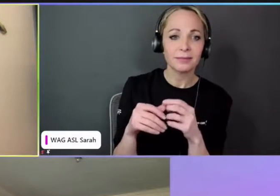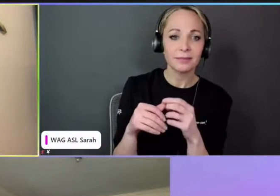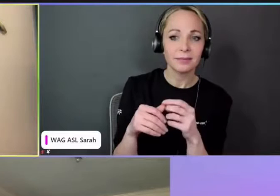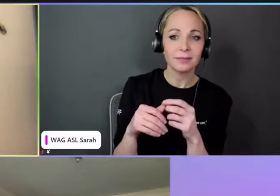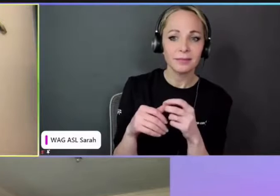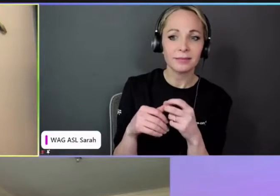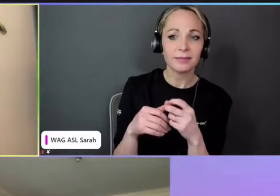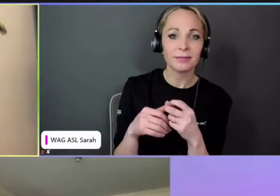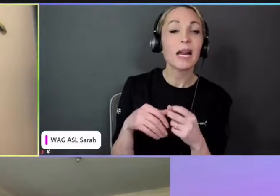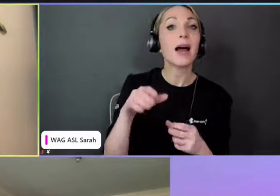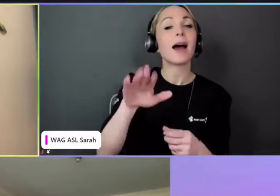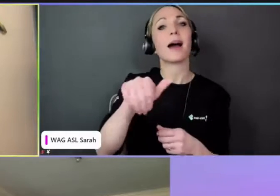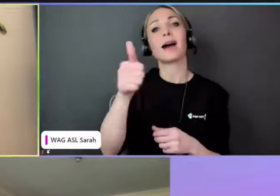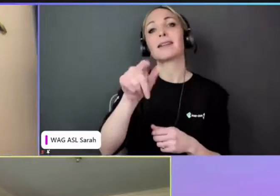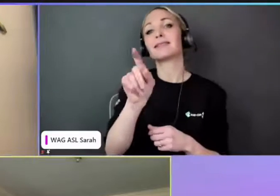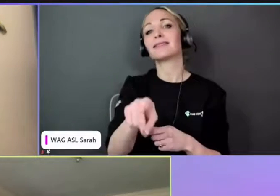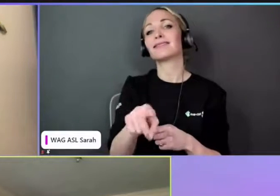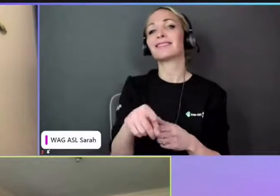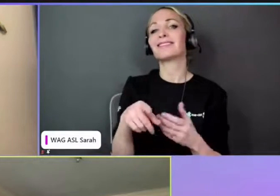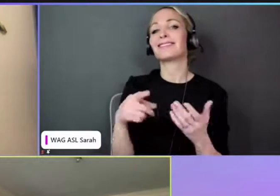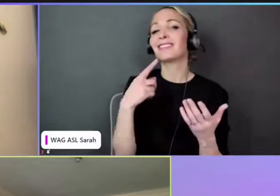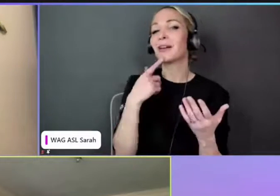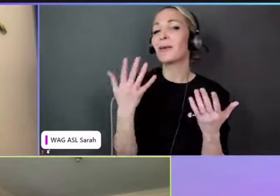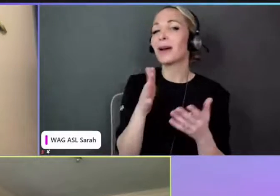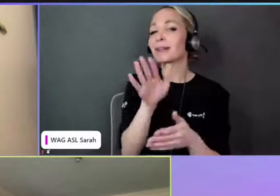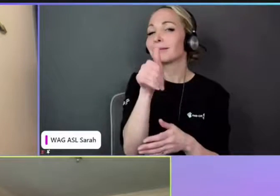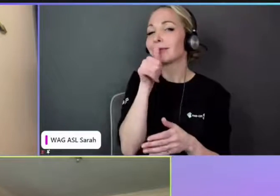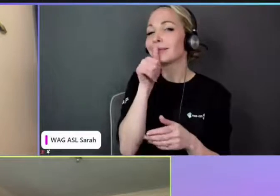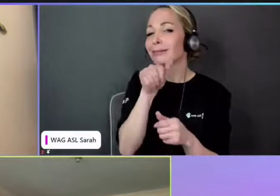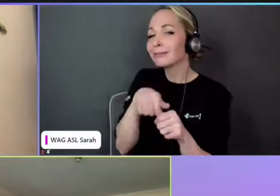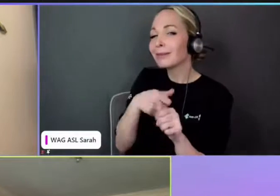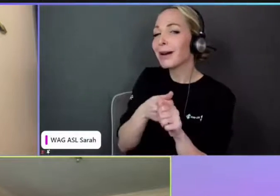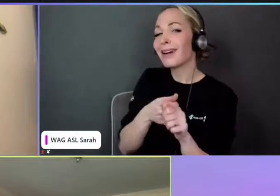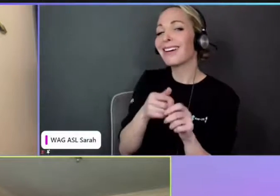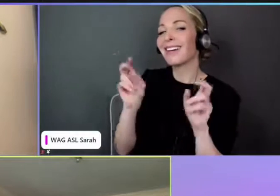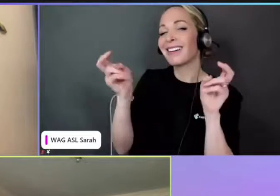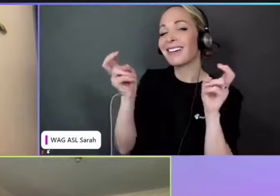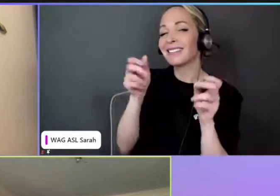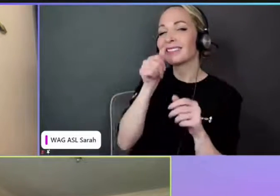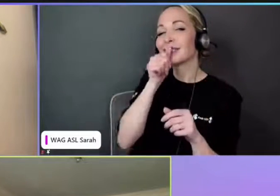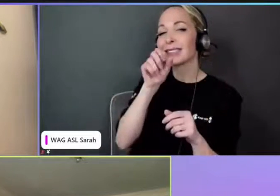Someone asked us what our secret sauce was. We have a career page.